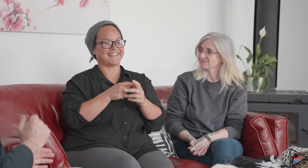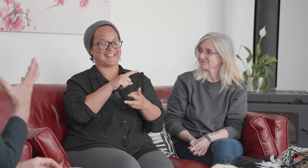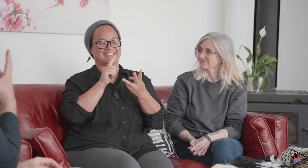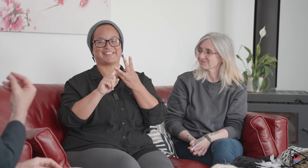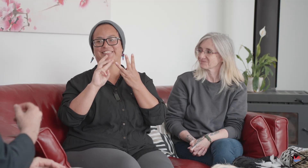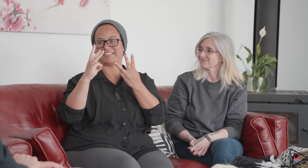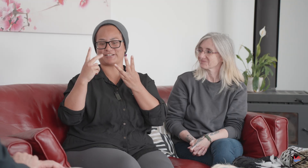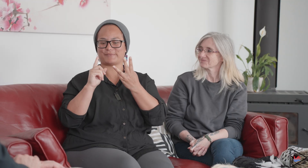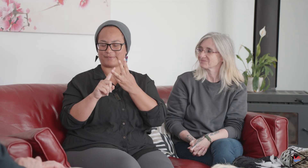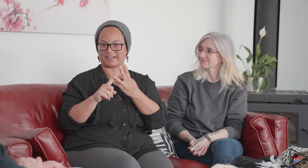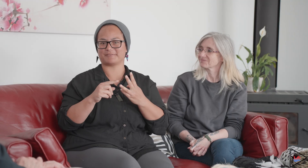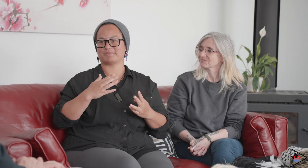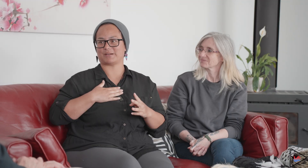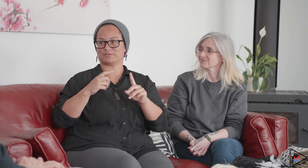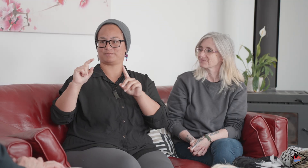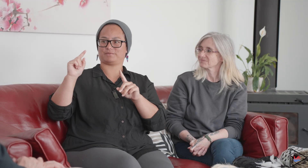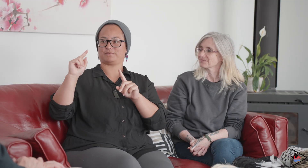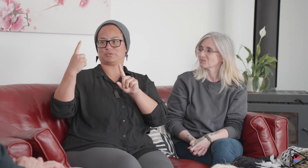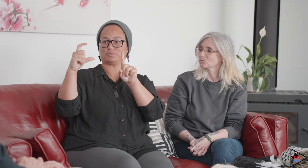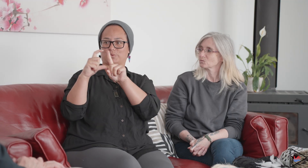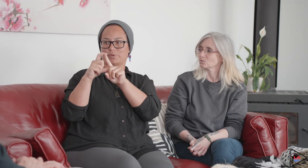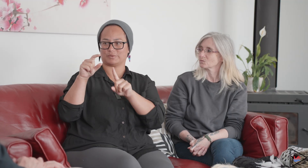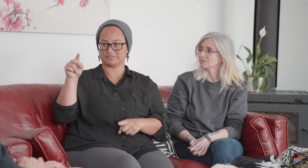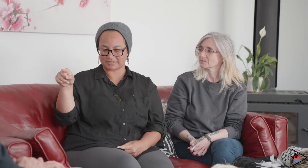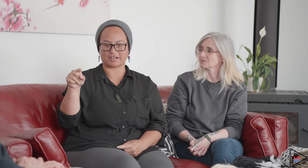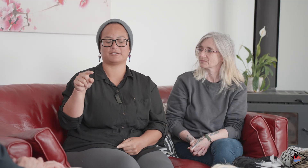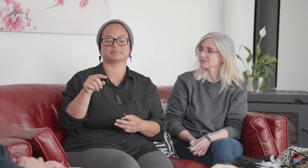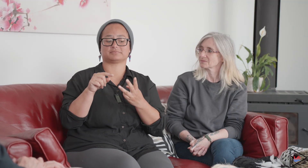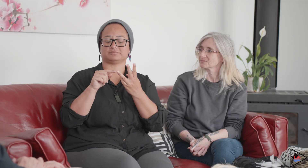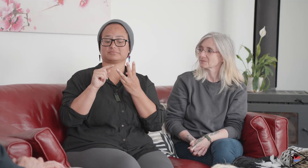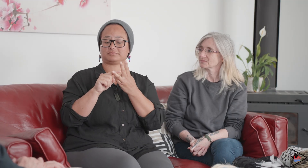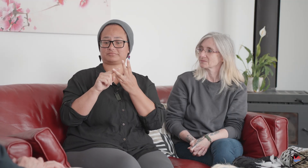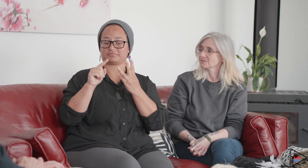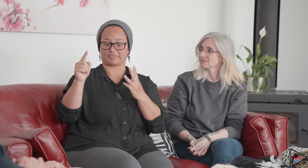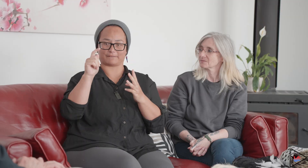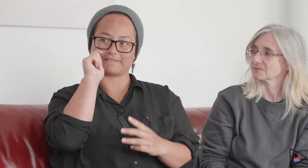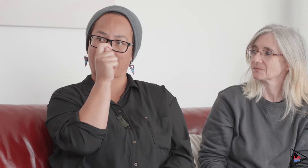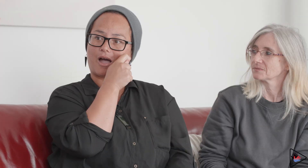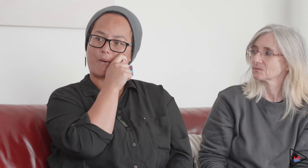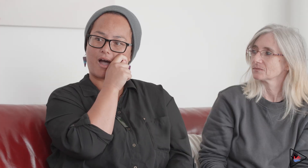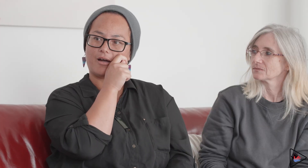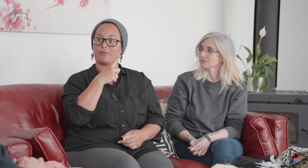to do with facial expression as well. So, and then the third picture is my first daughter